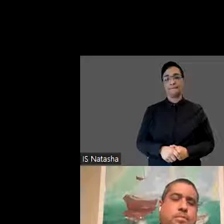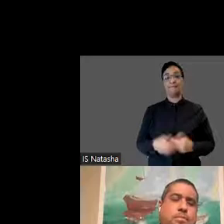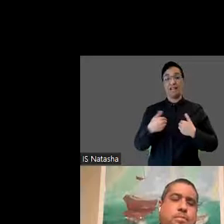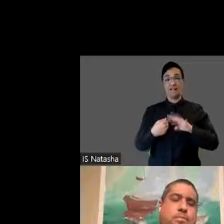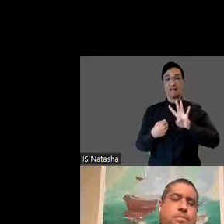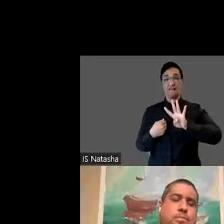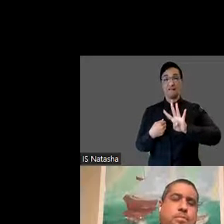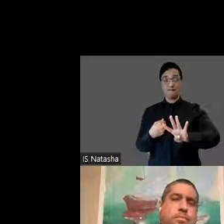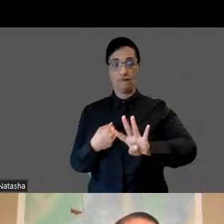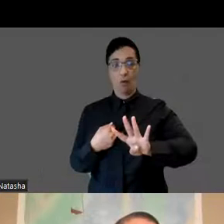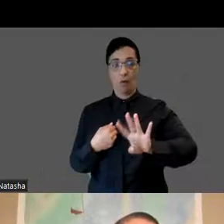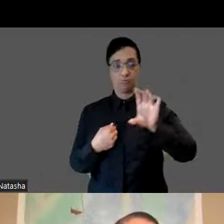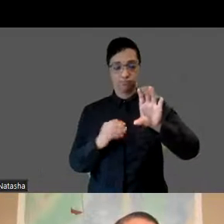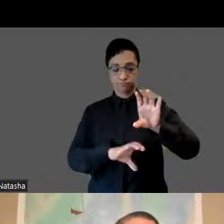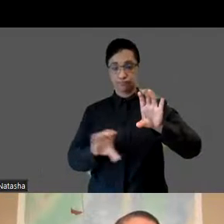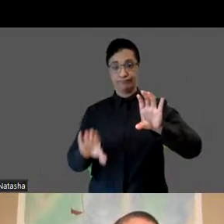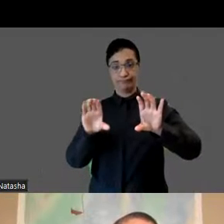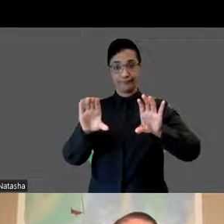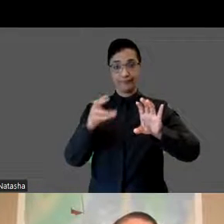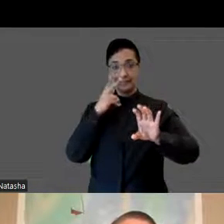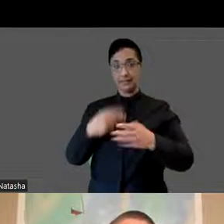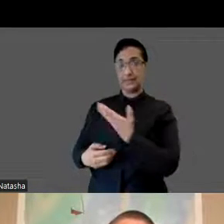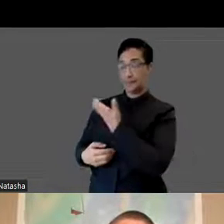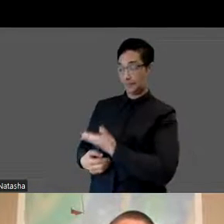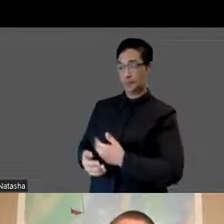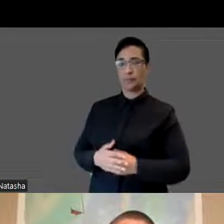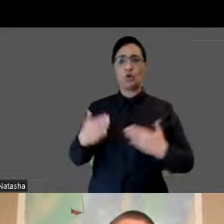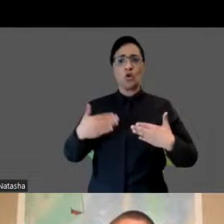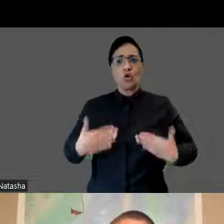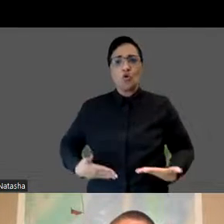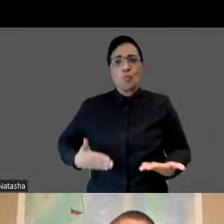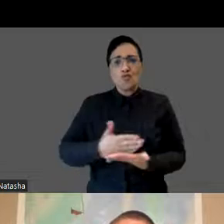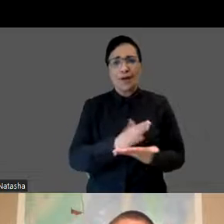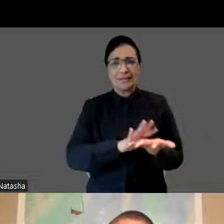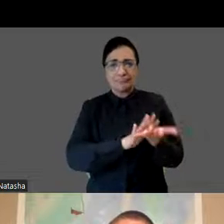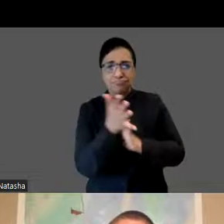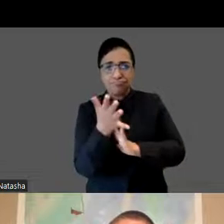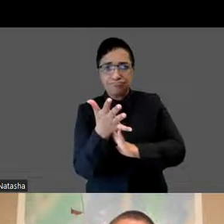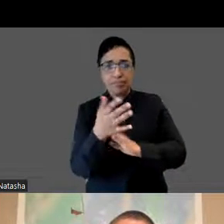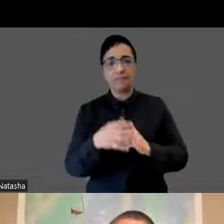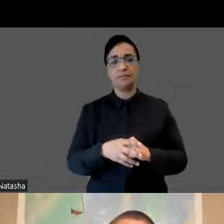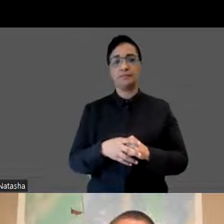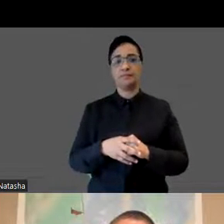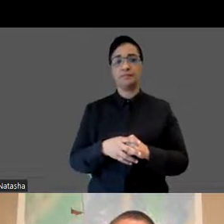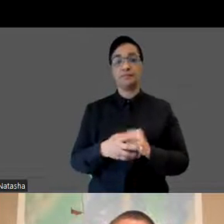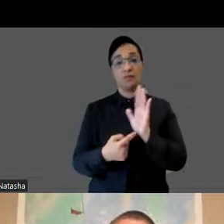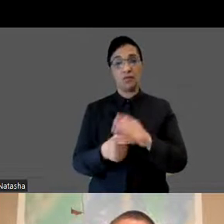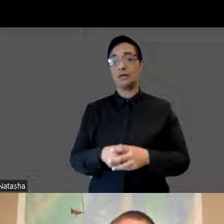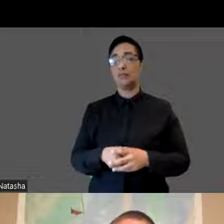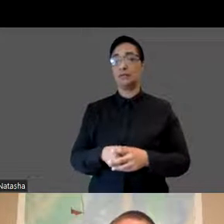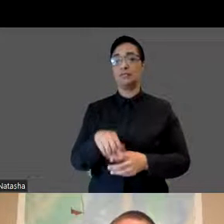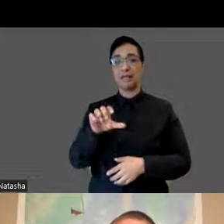One of them was human rights violations, so harmful practices, violations to sexual and